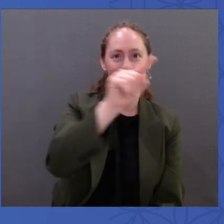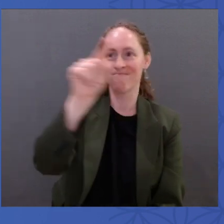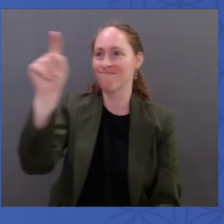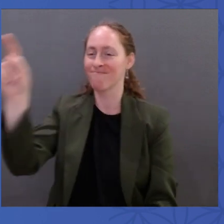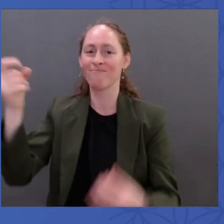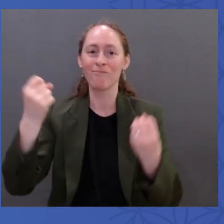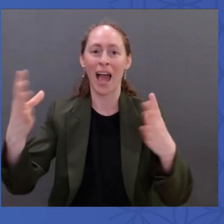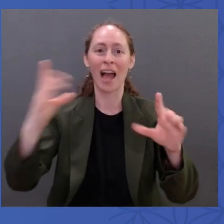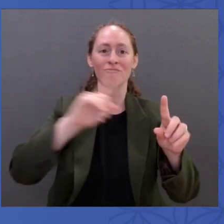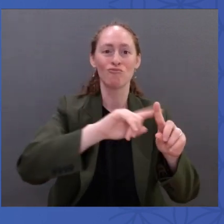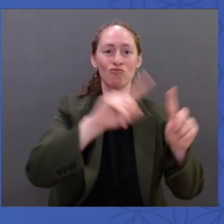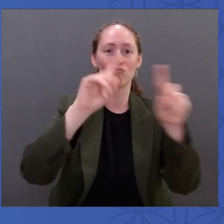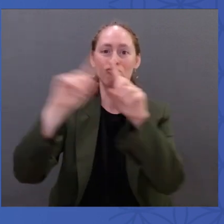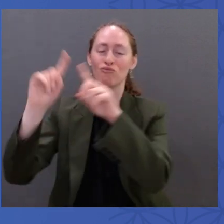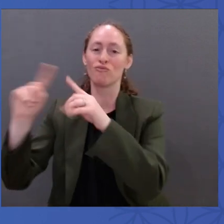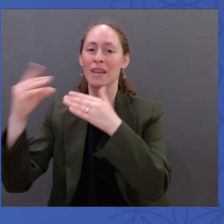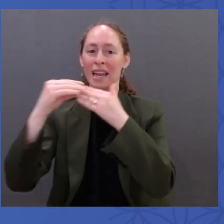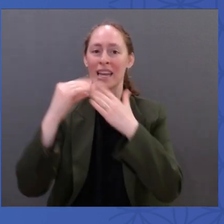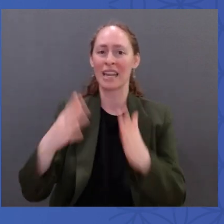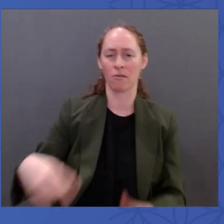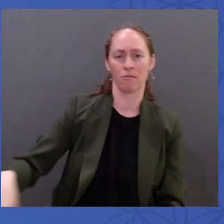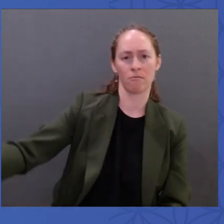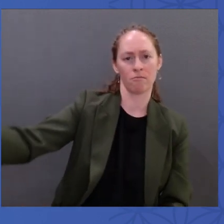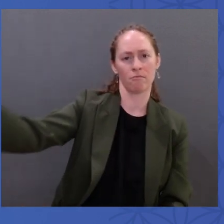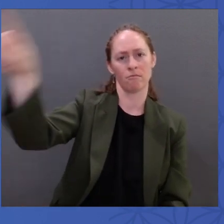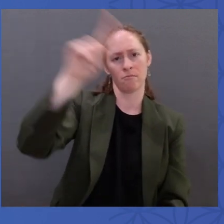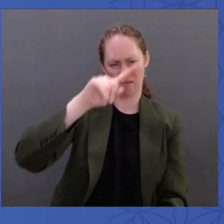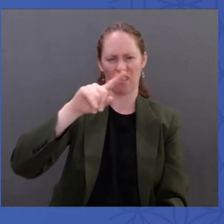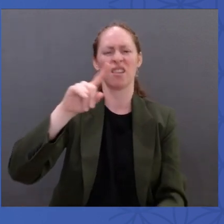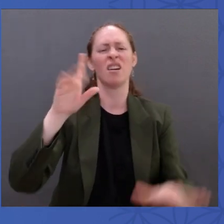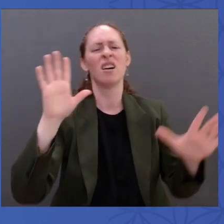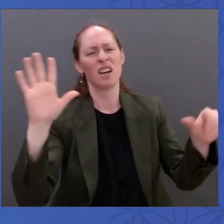in the successful future of the apex stage.